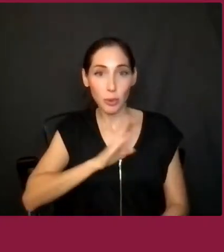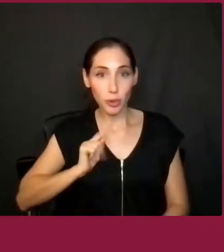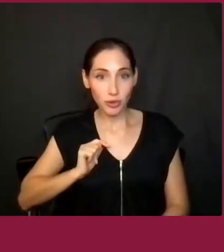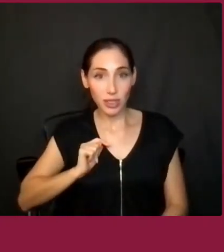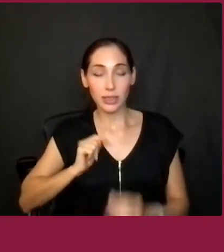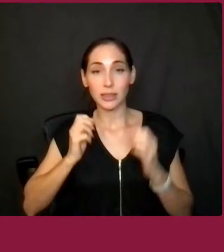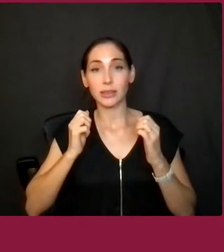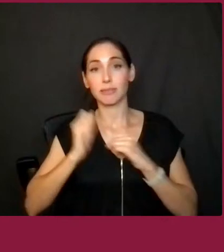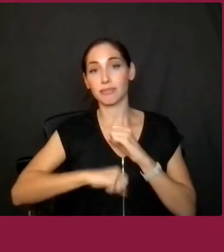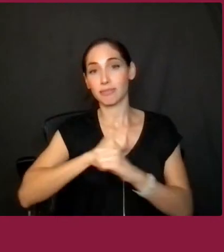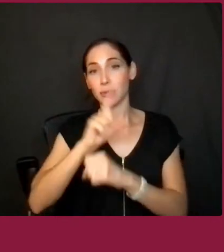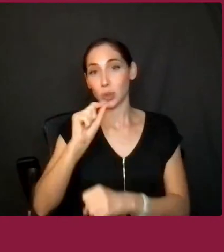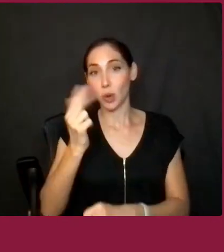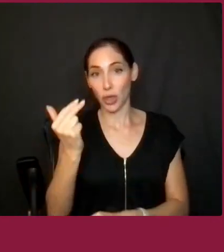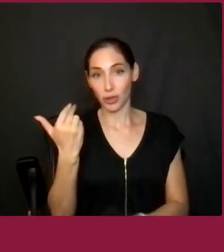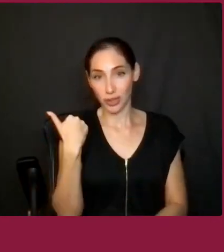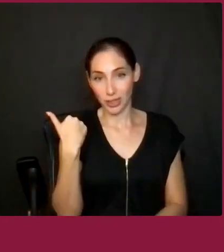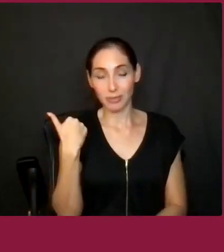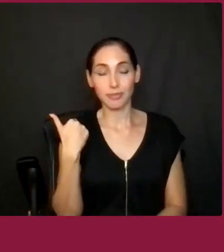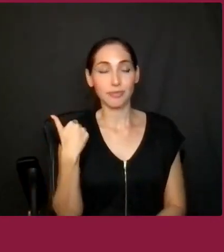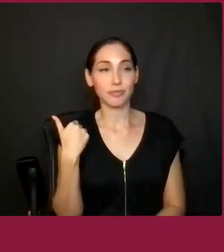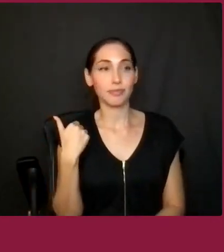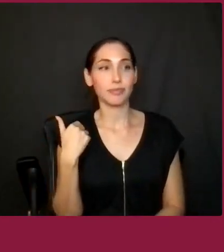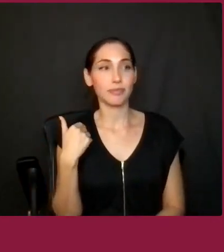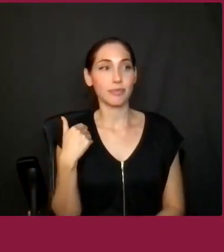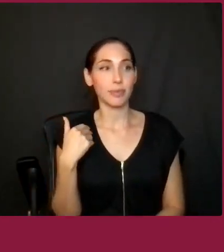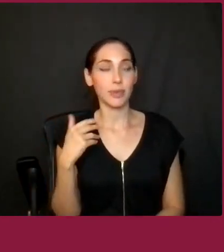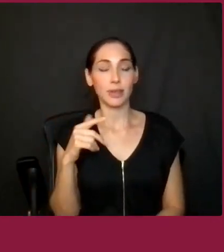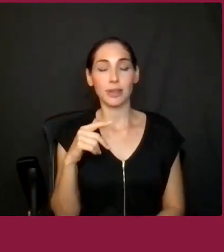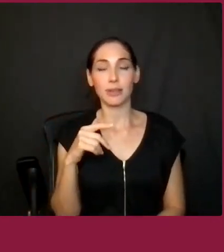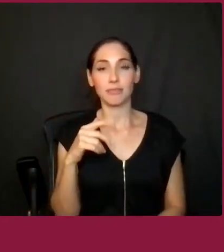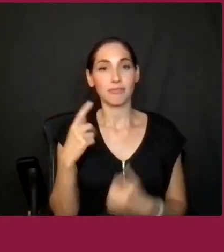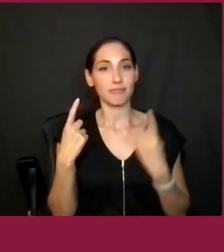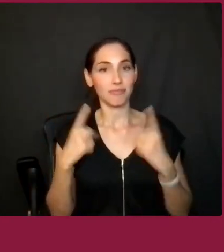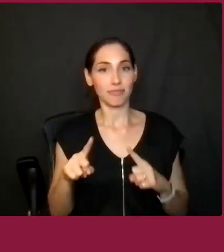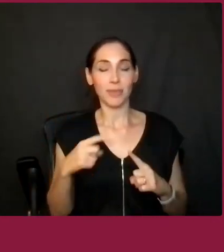he rarely ever initially, when I was doing debates and things,